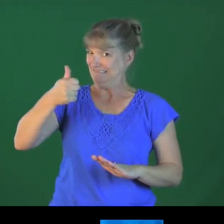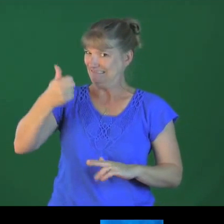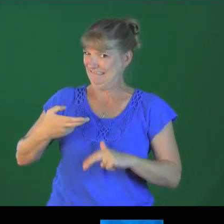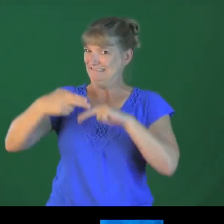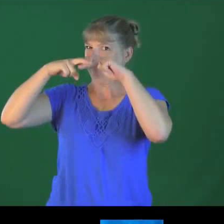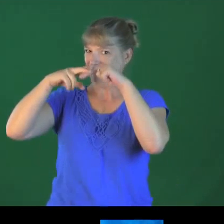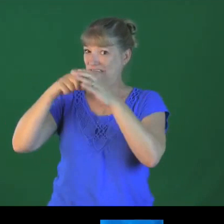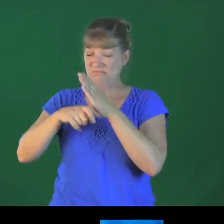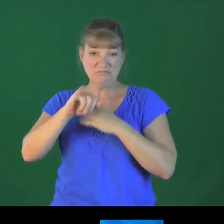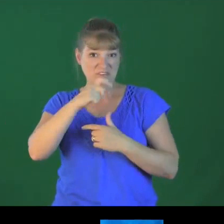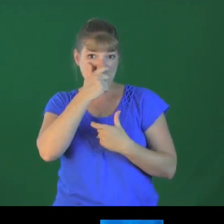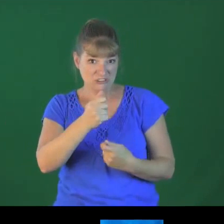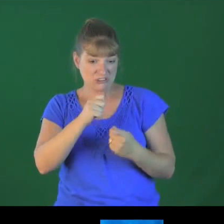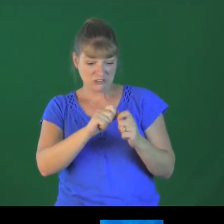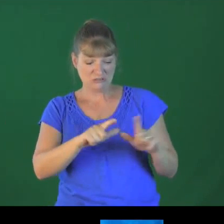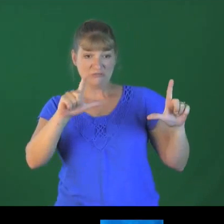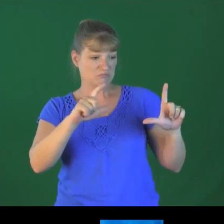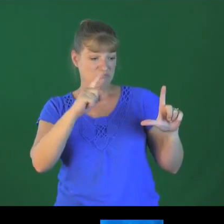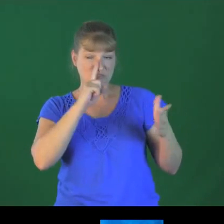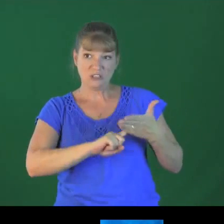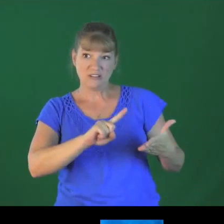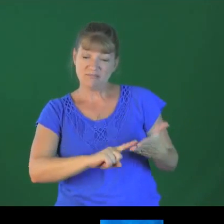you could check it out and maybe it's not too bad.